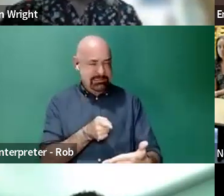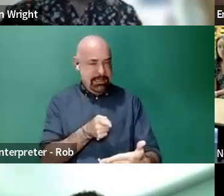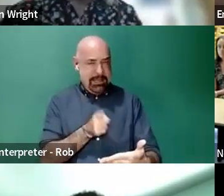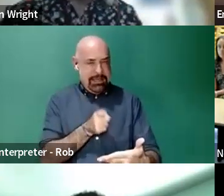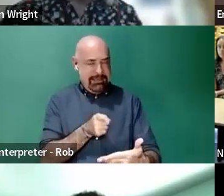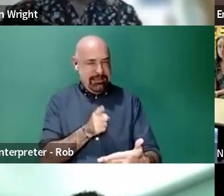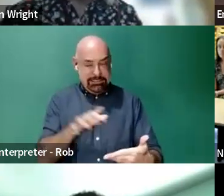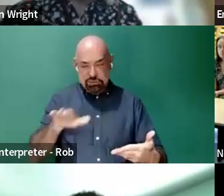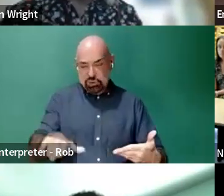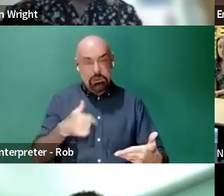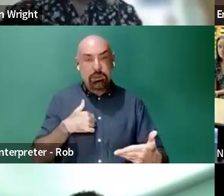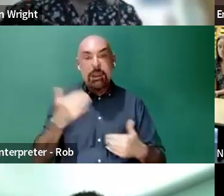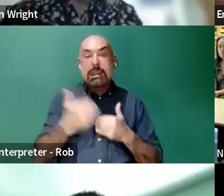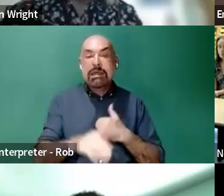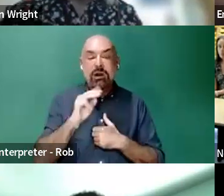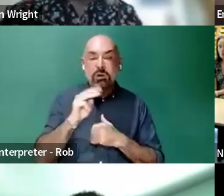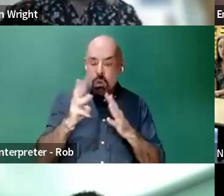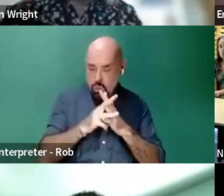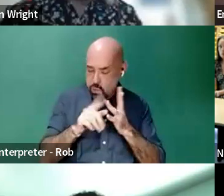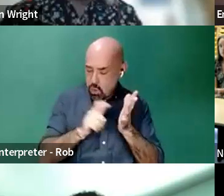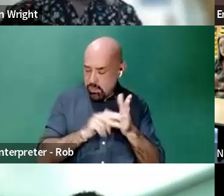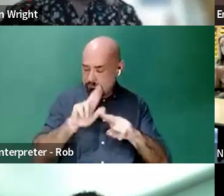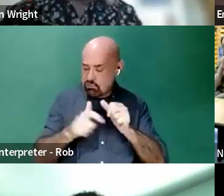I mean, I'd never heard of Wolfram syndrome until this year.